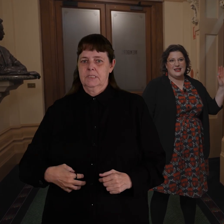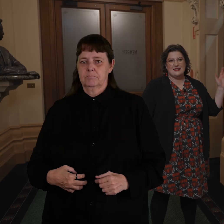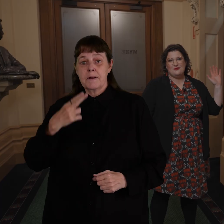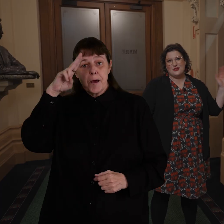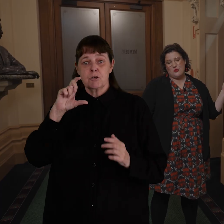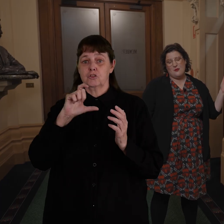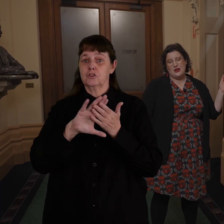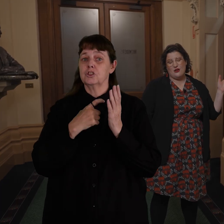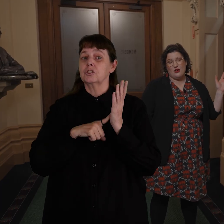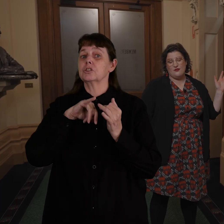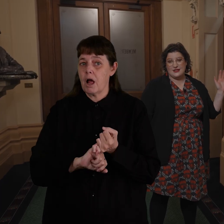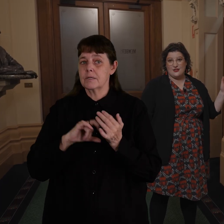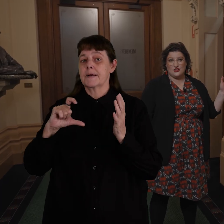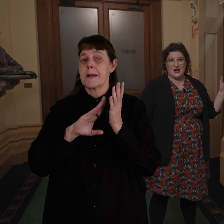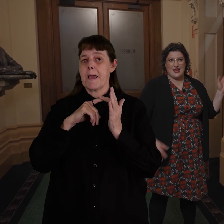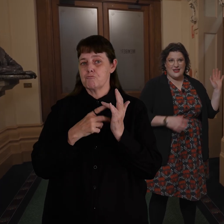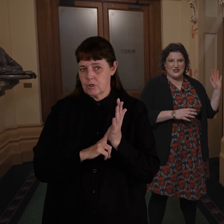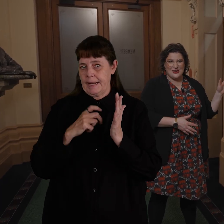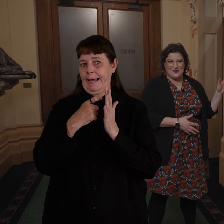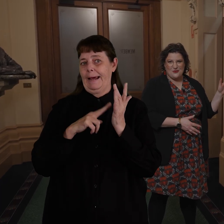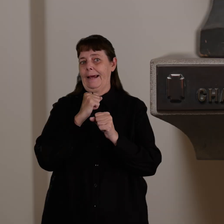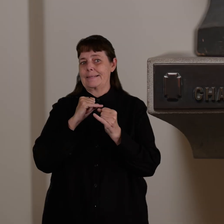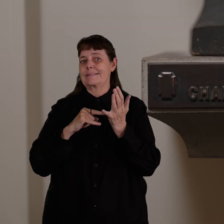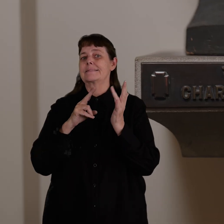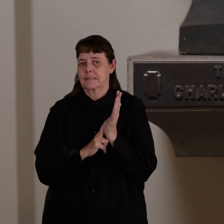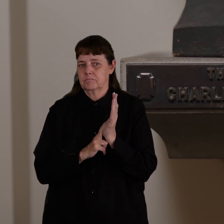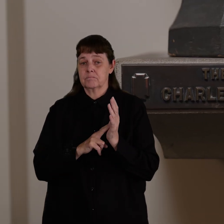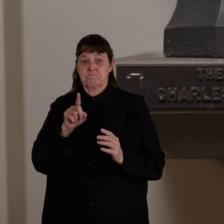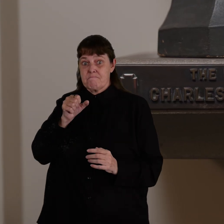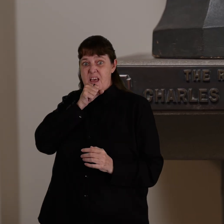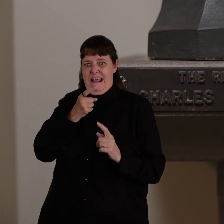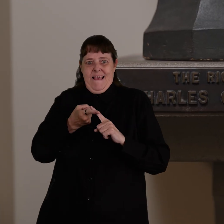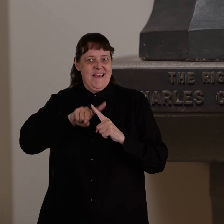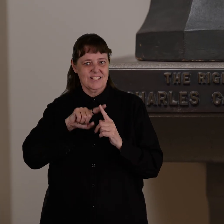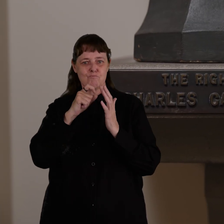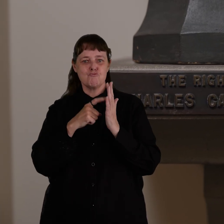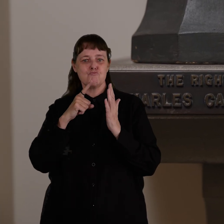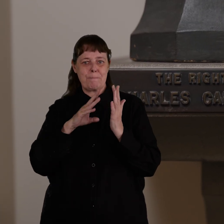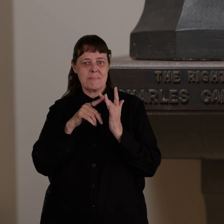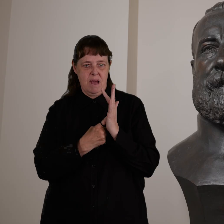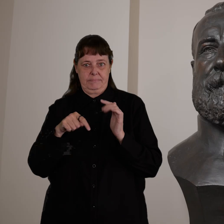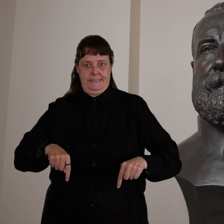Kingston was the Premier of South Australia at the time that women got the right to vote in 1894.